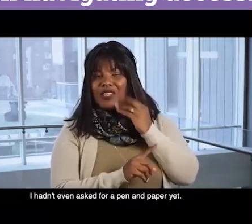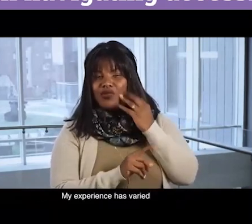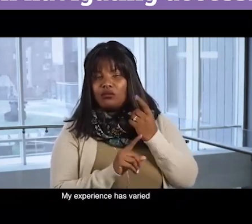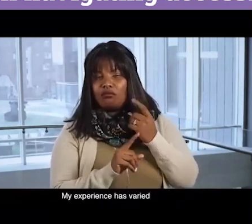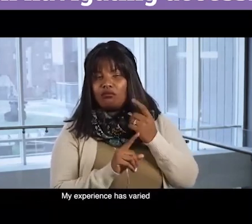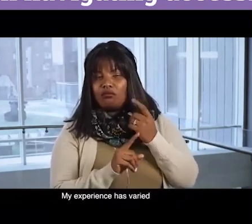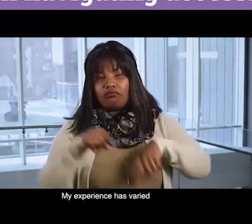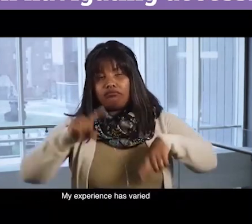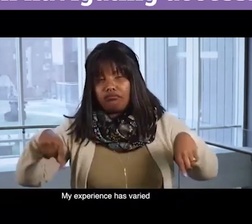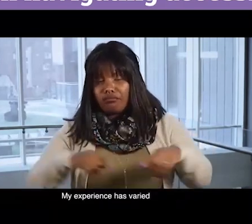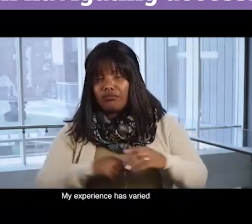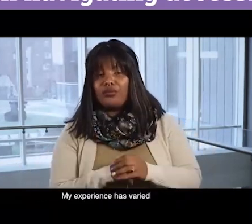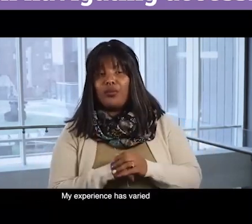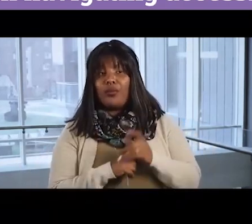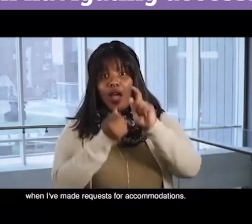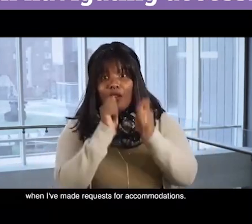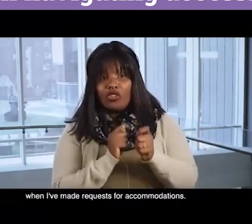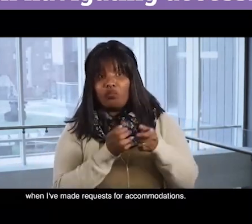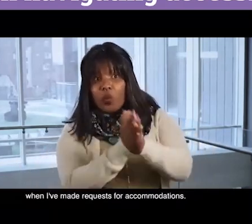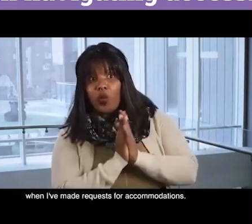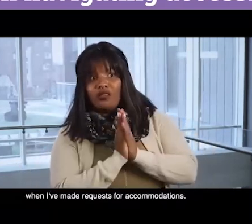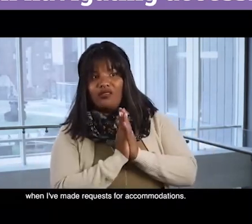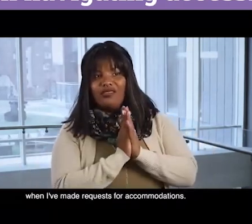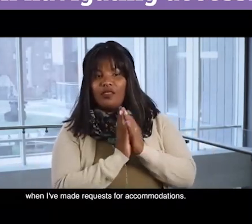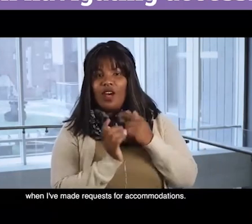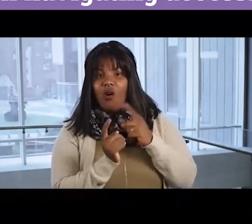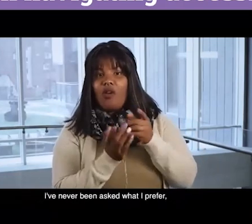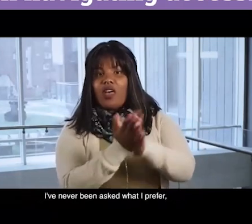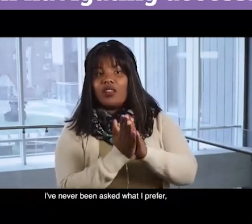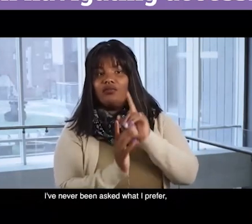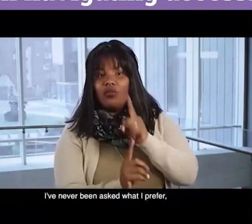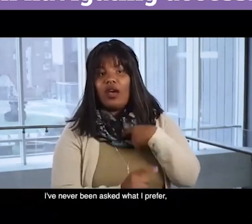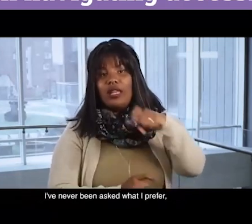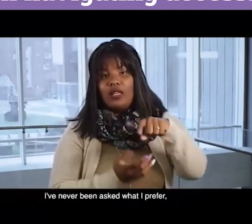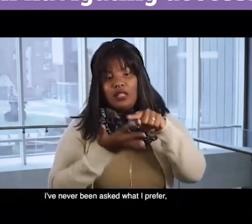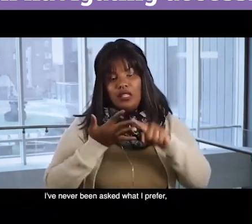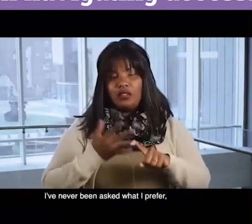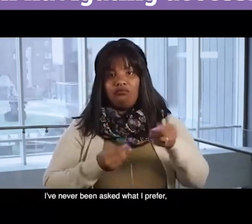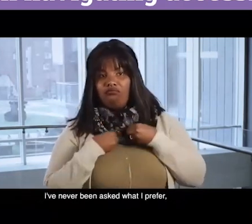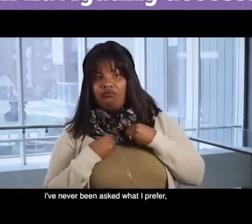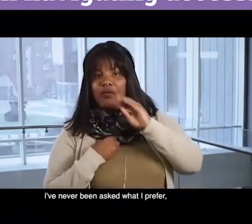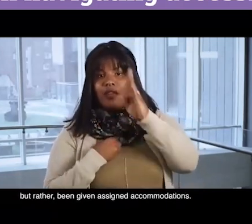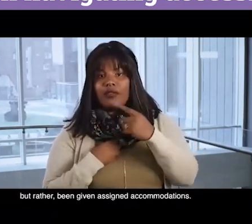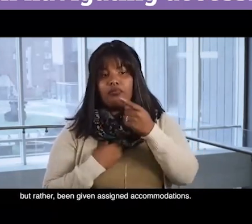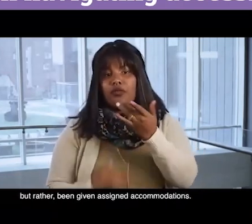Now, my experience was varied when I made requests for accommodations. I've never been asked what I prefer but rather being